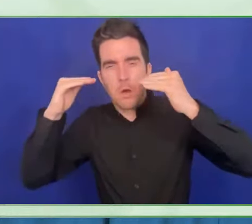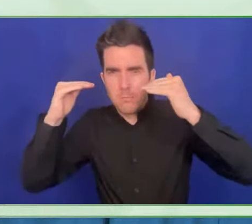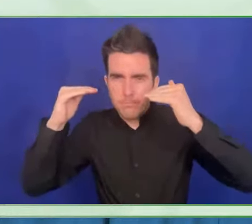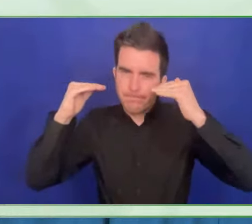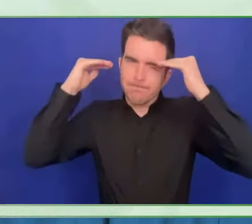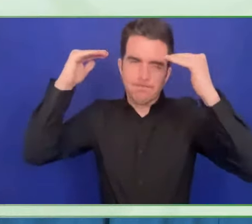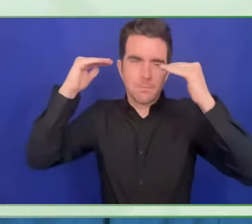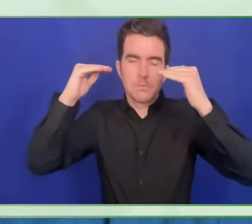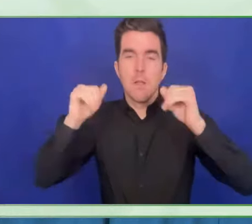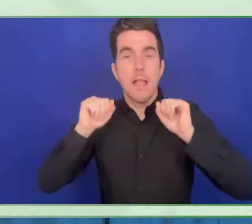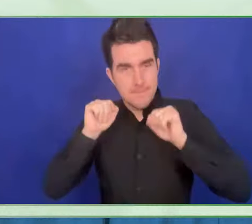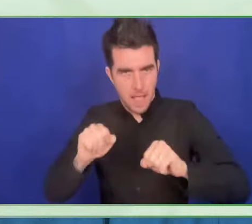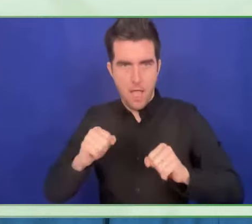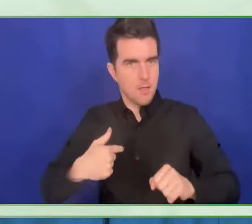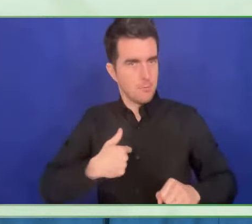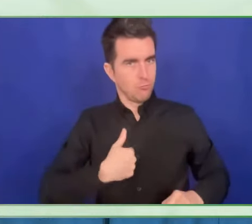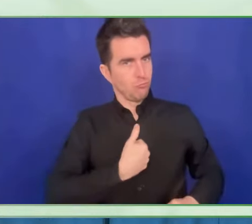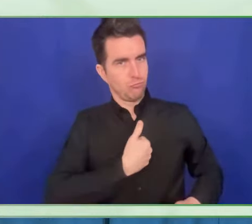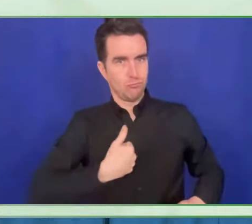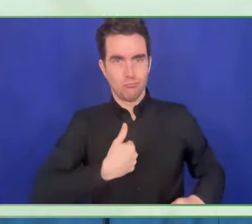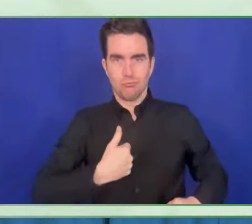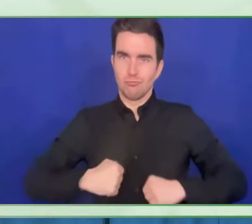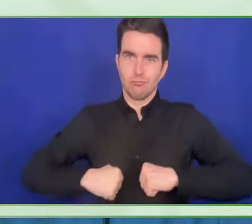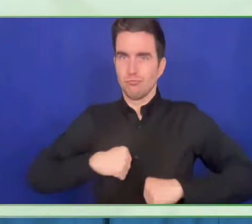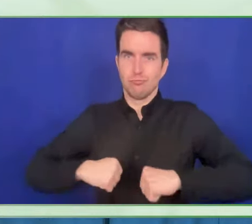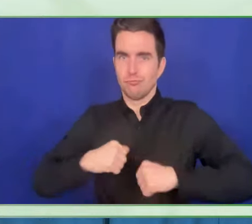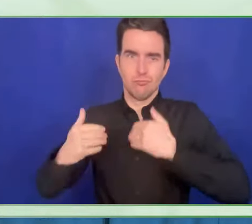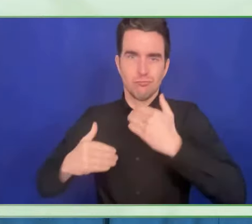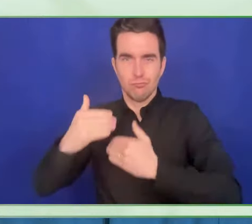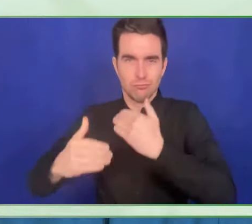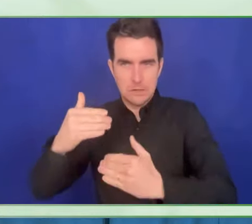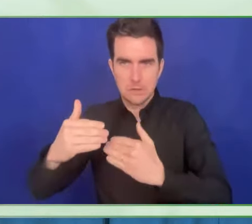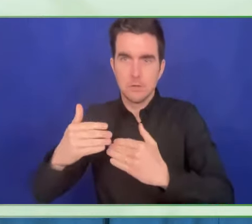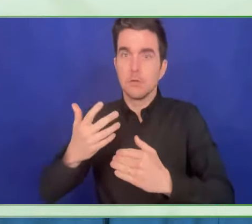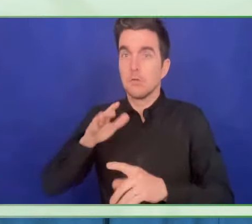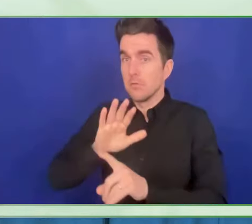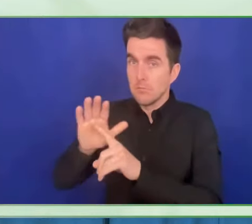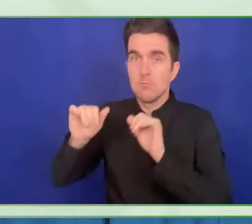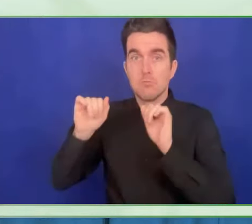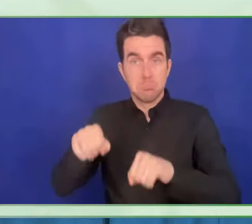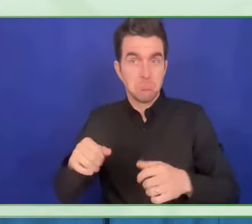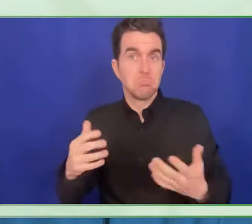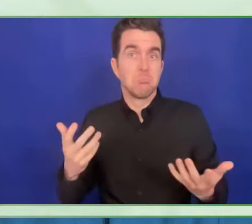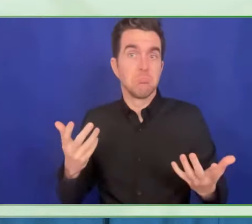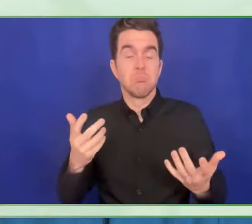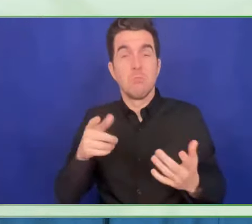in order to compete in the open labour market.